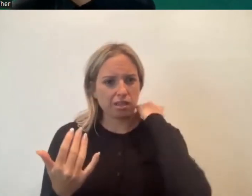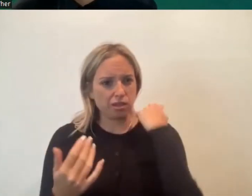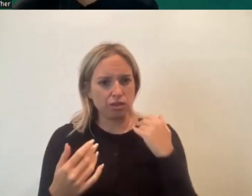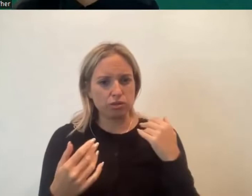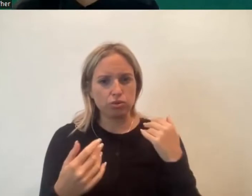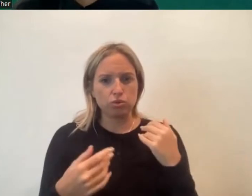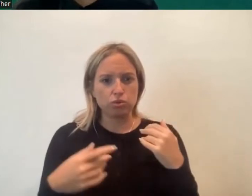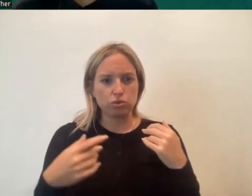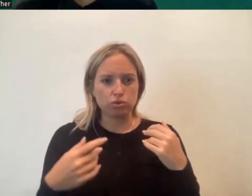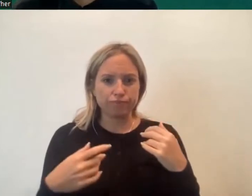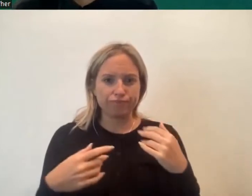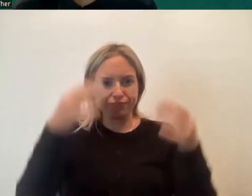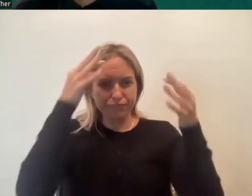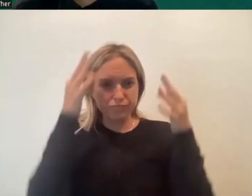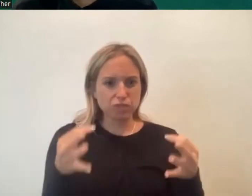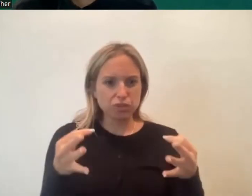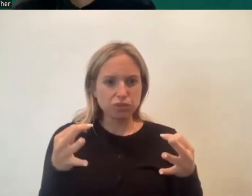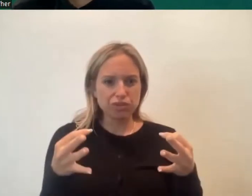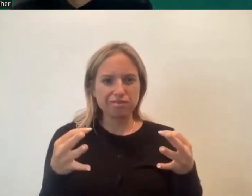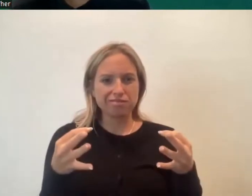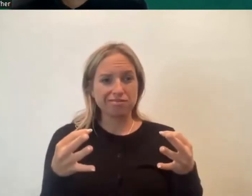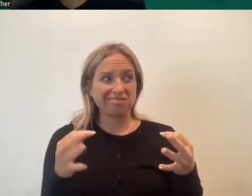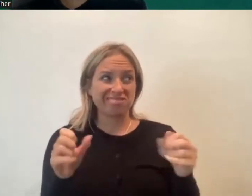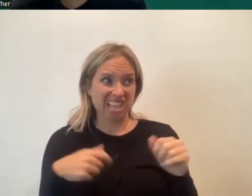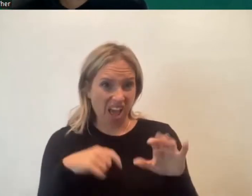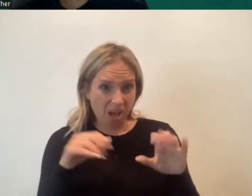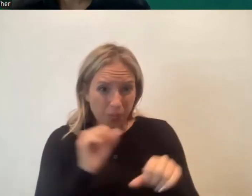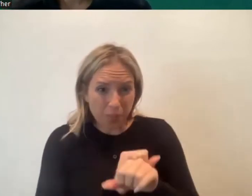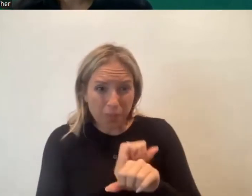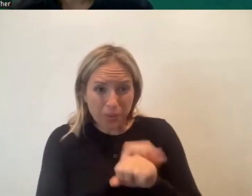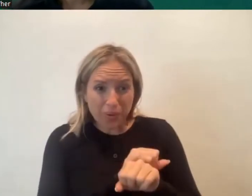So yeah, can I work during that time?